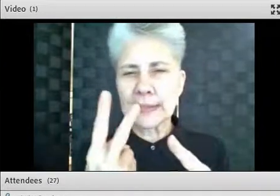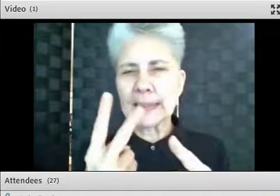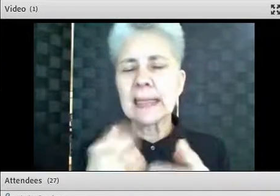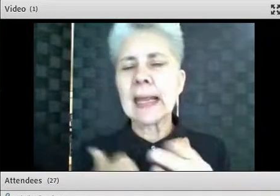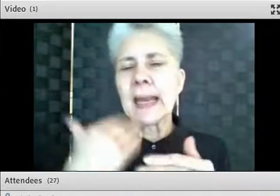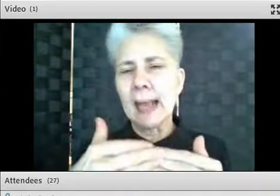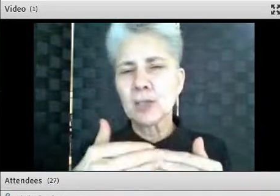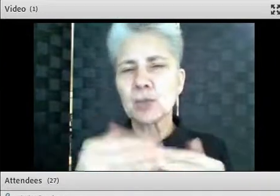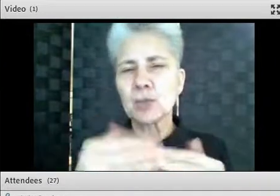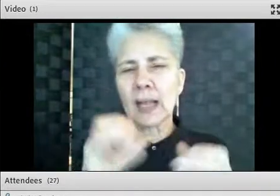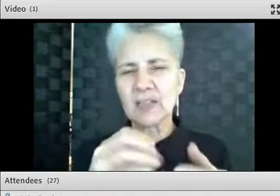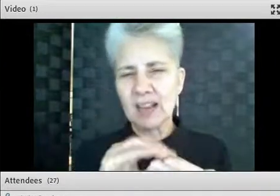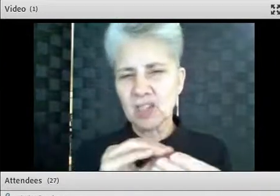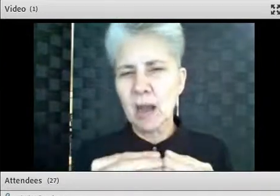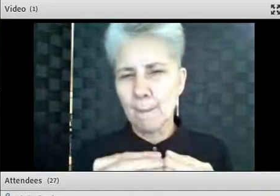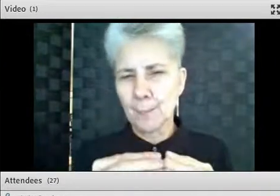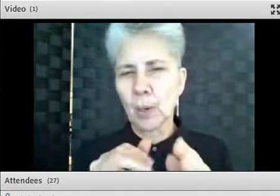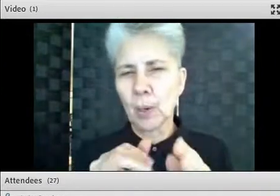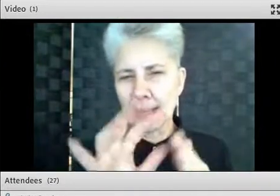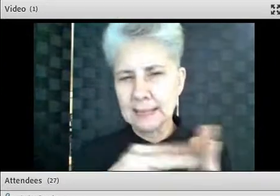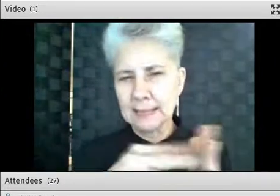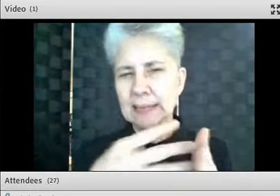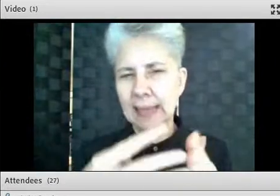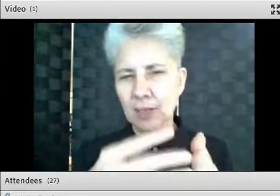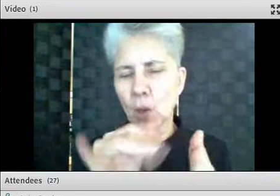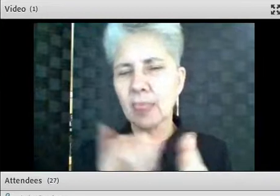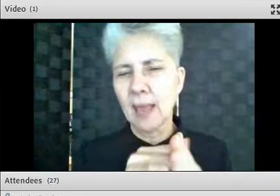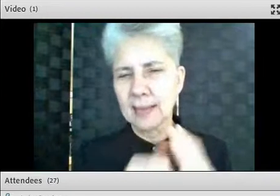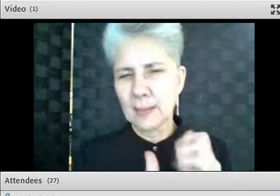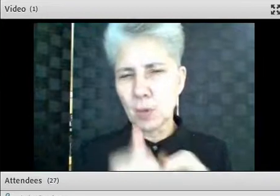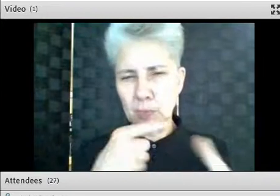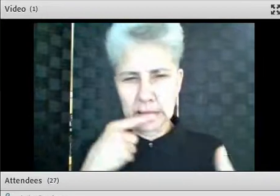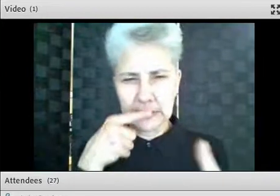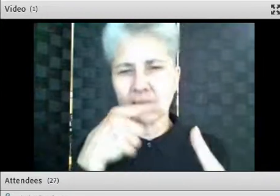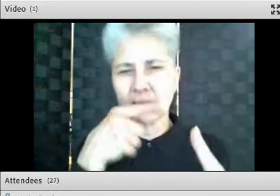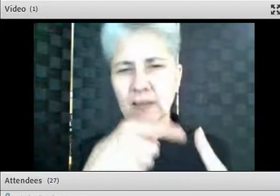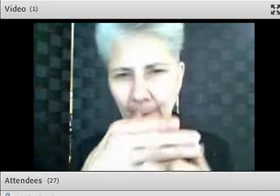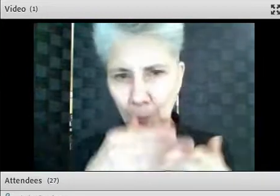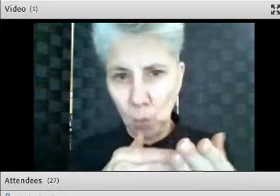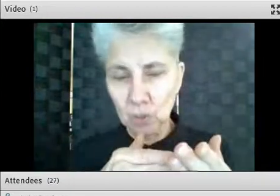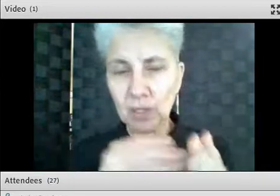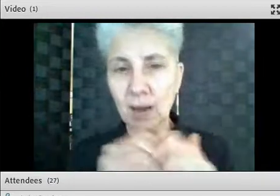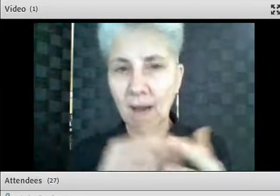to the classification number in the schedules, okay? That's the most specific portion of the hierarchy,